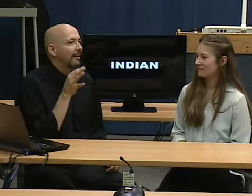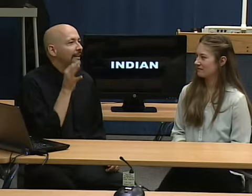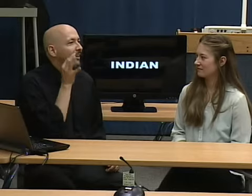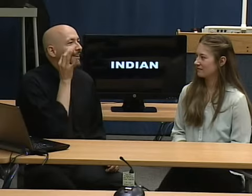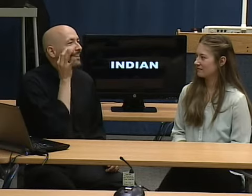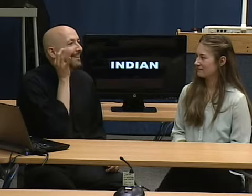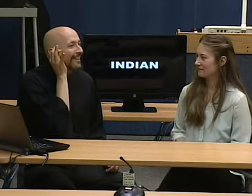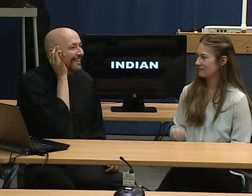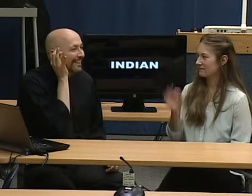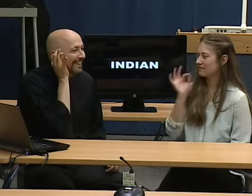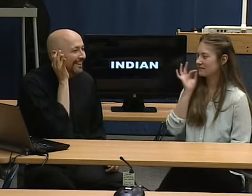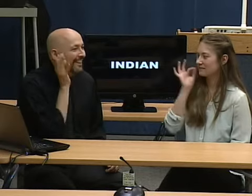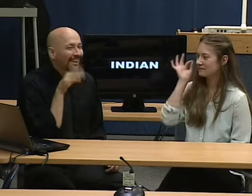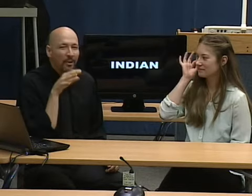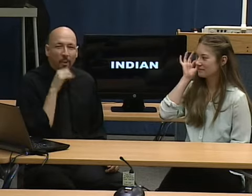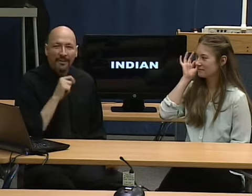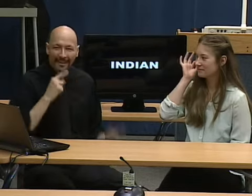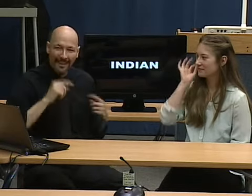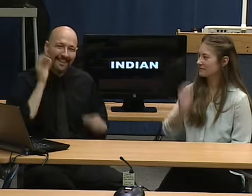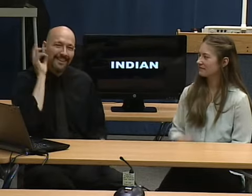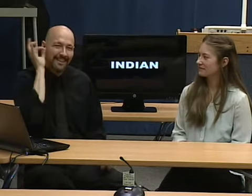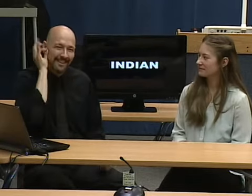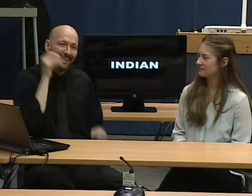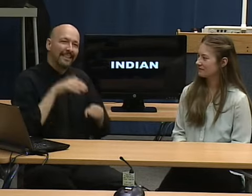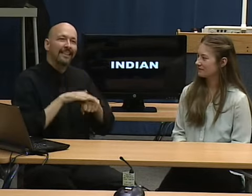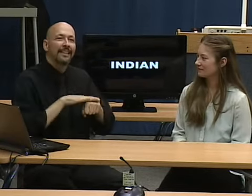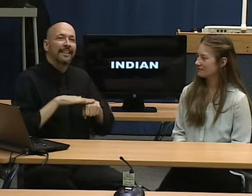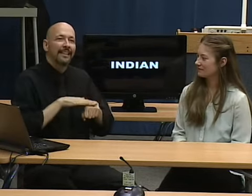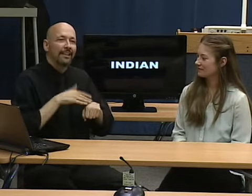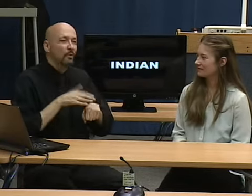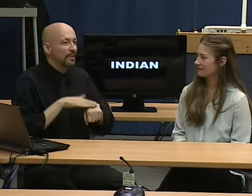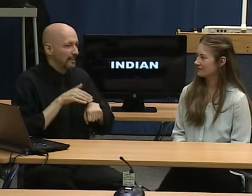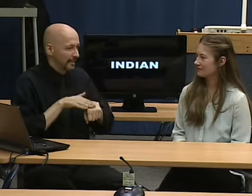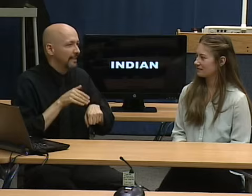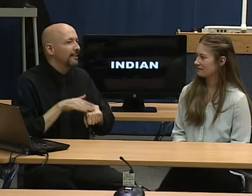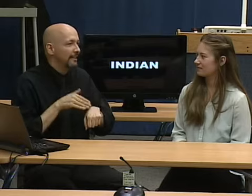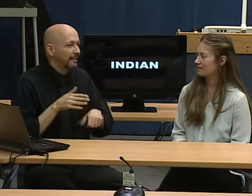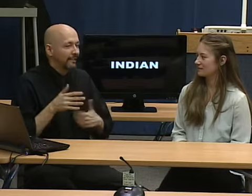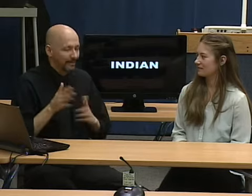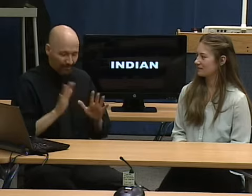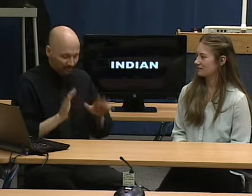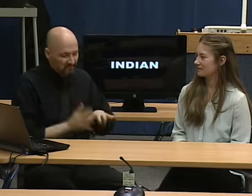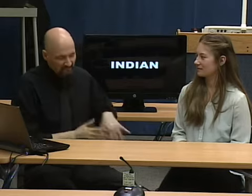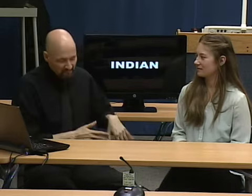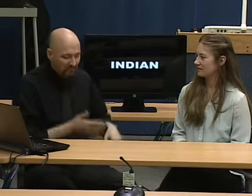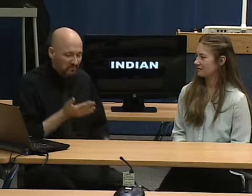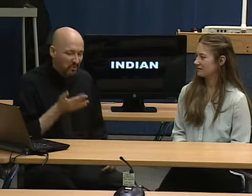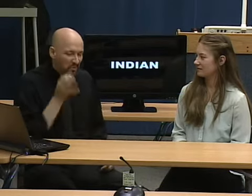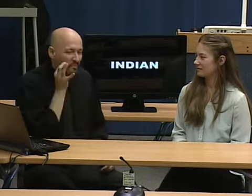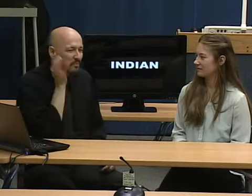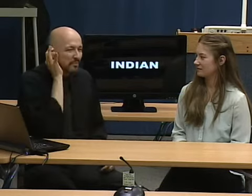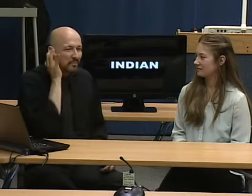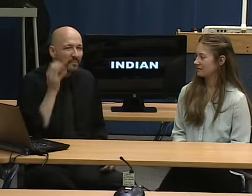Indian. It's an old sign. Native. But yeah, "Indian."